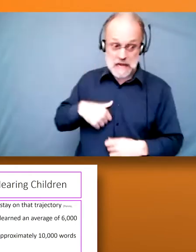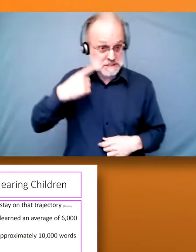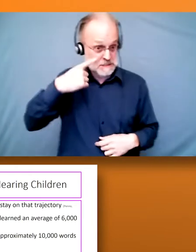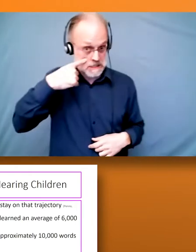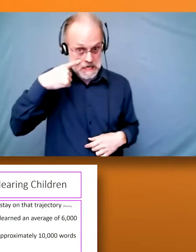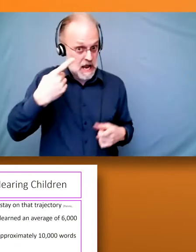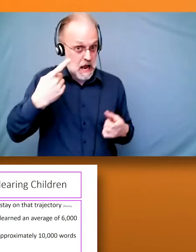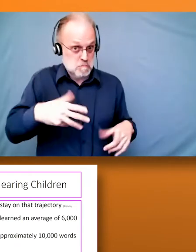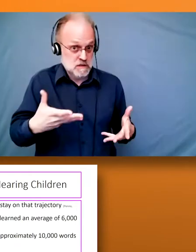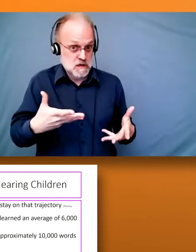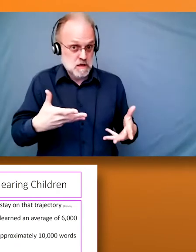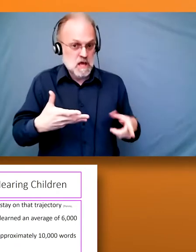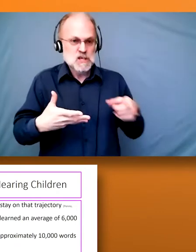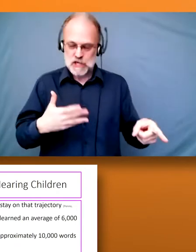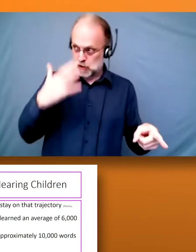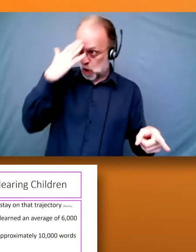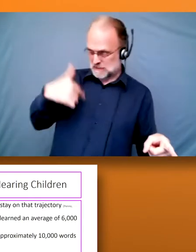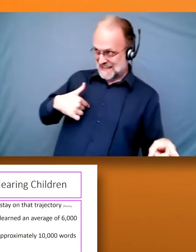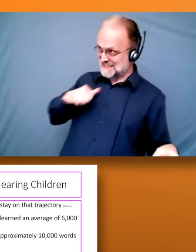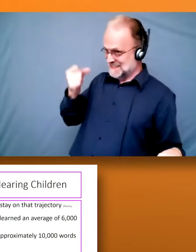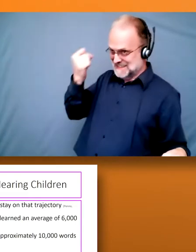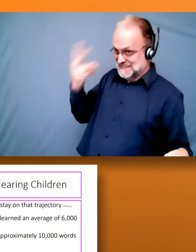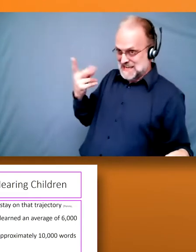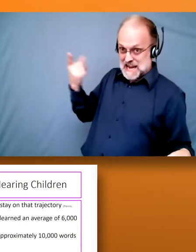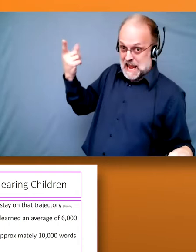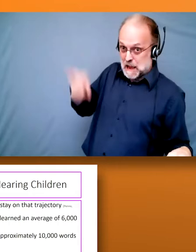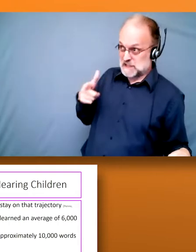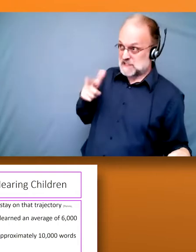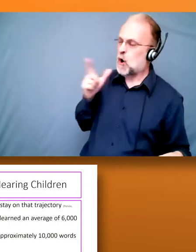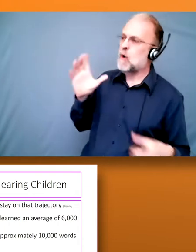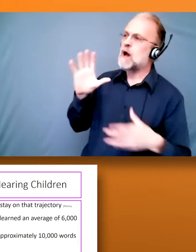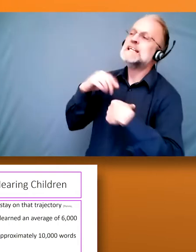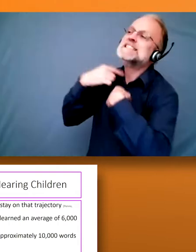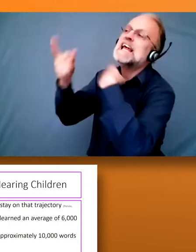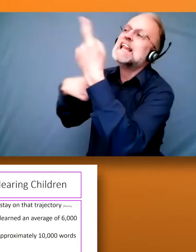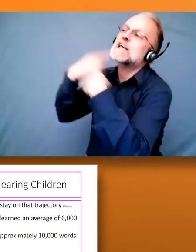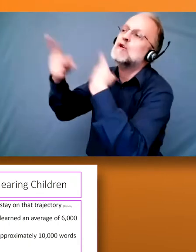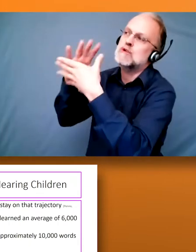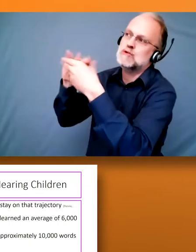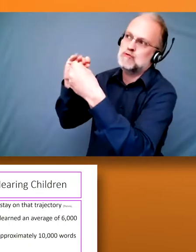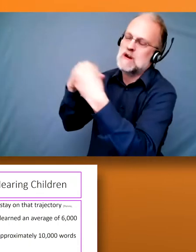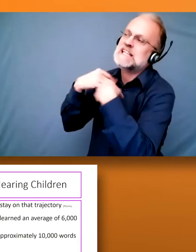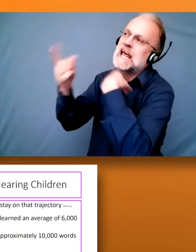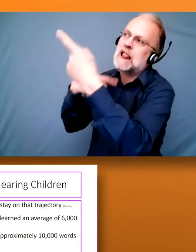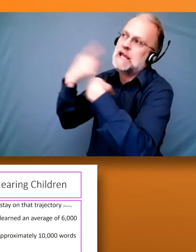at that moment because you didn't see it happen. You weren't there. So your child is telling you this